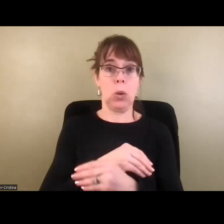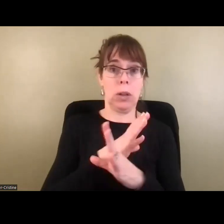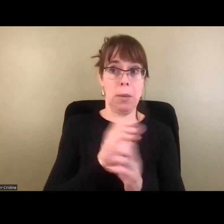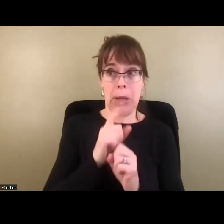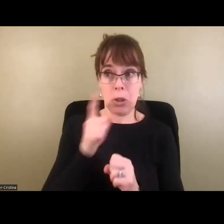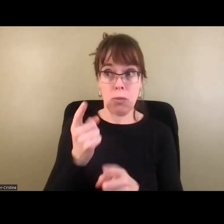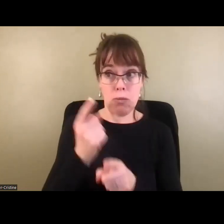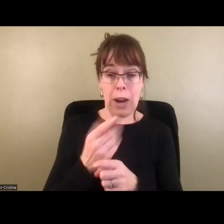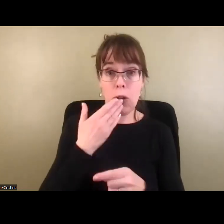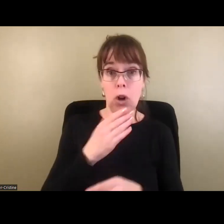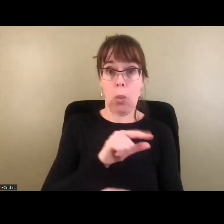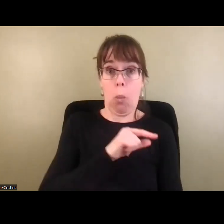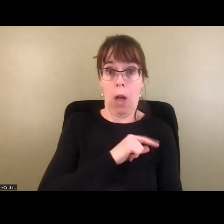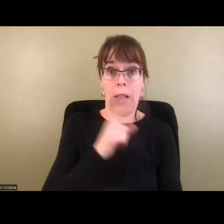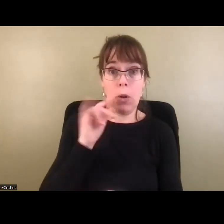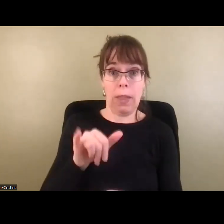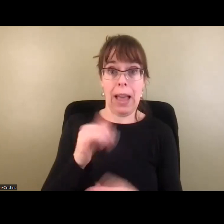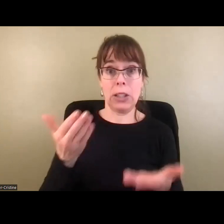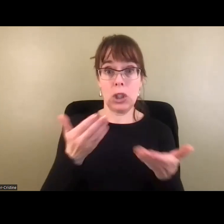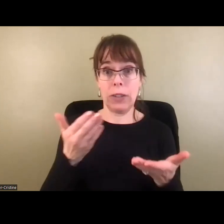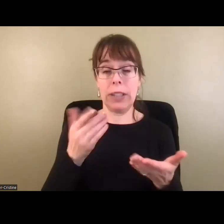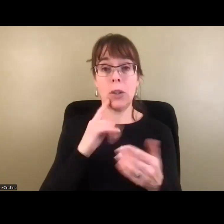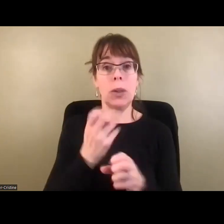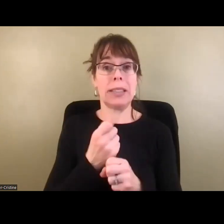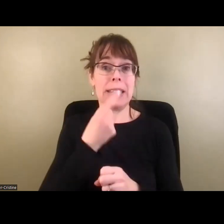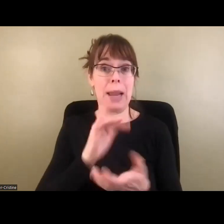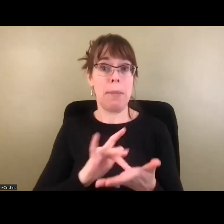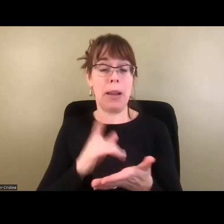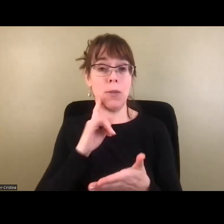candidate for that sort of service. But it's typically, rule of thumb,